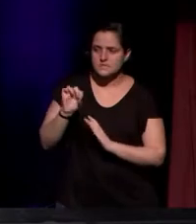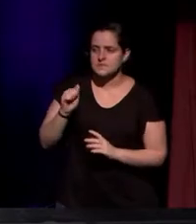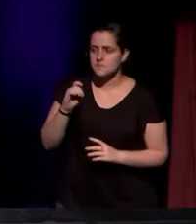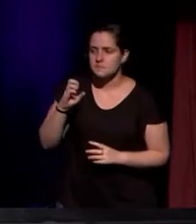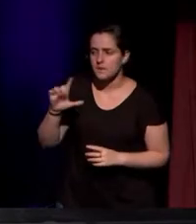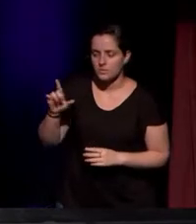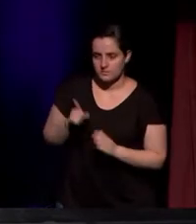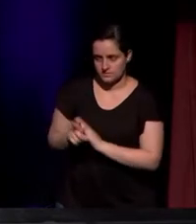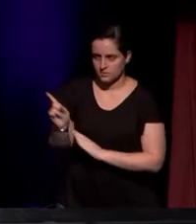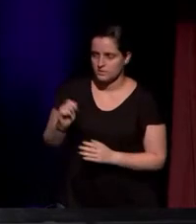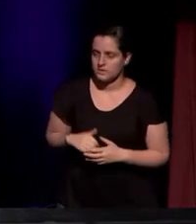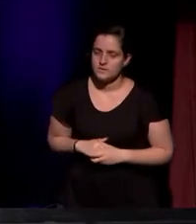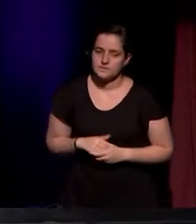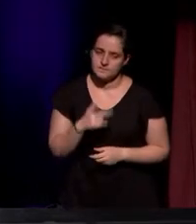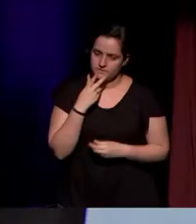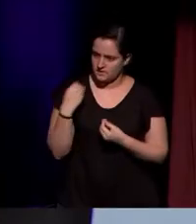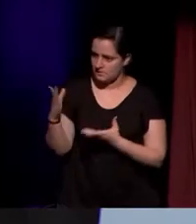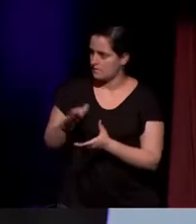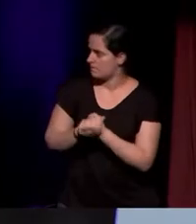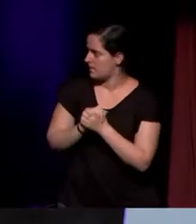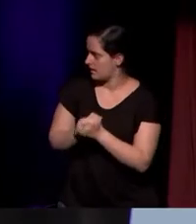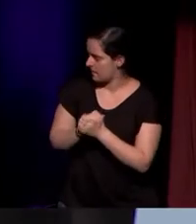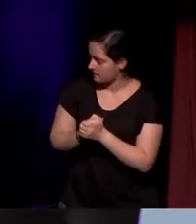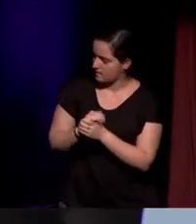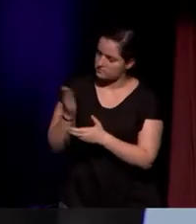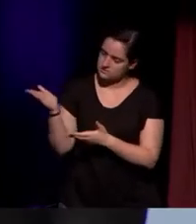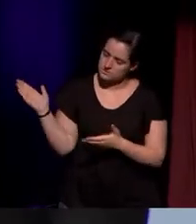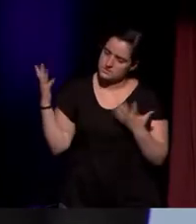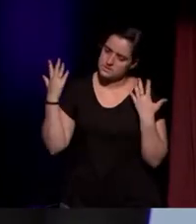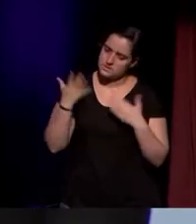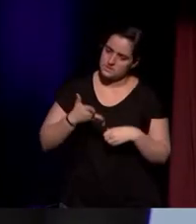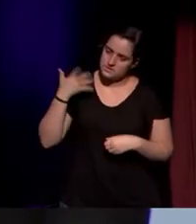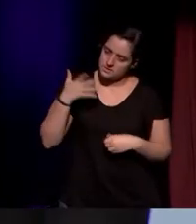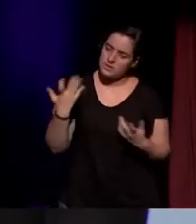she is congratulating the speakers. She would like to know a little more about